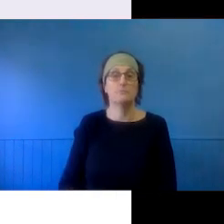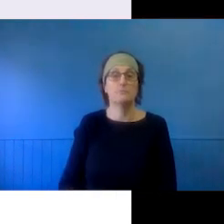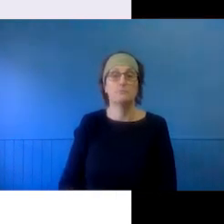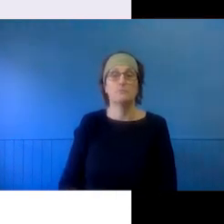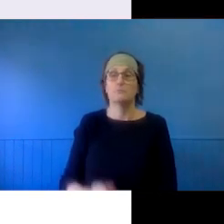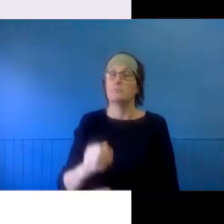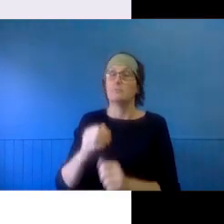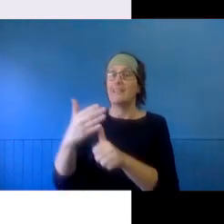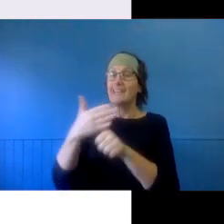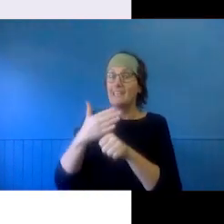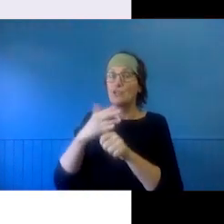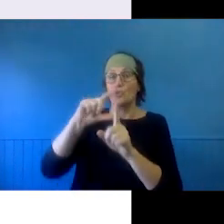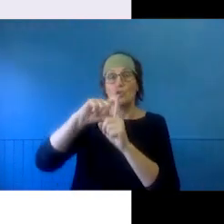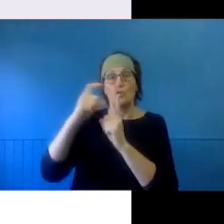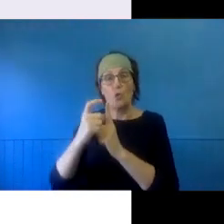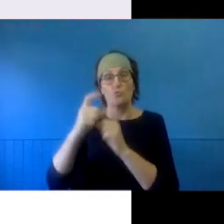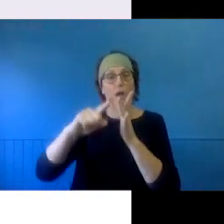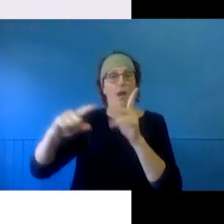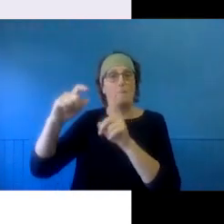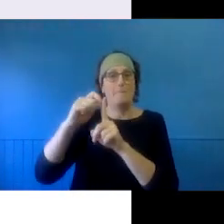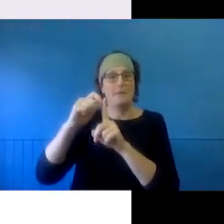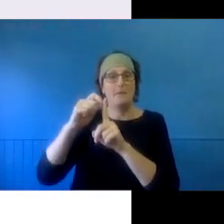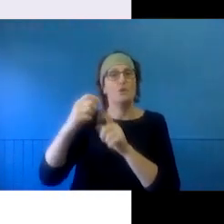Cultural and Intellectual Property as the way that Indigenous cultures